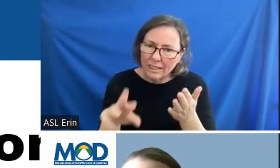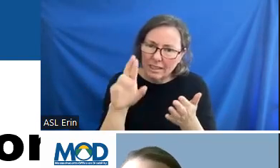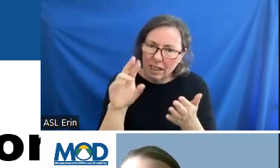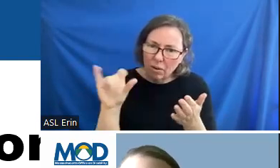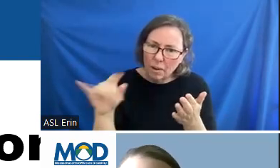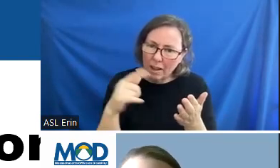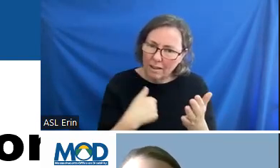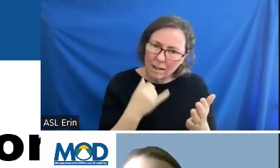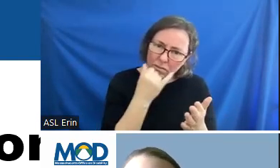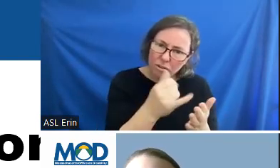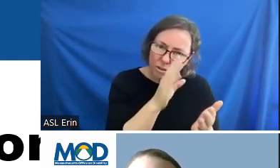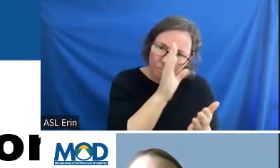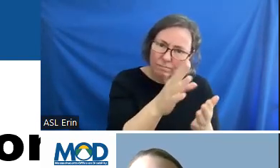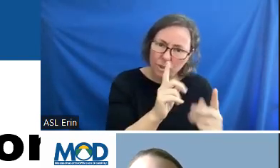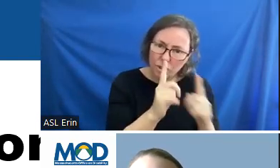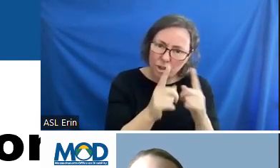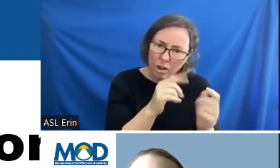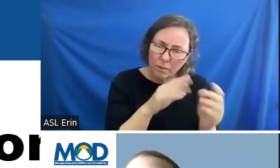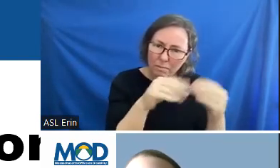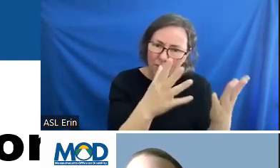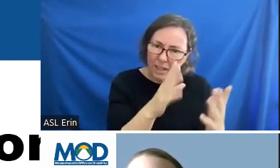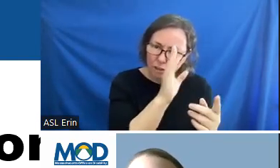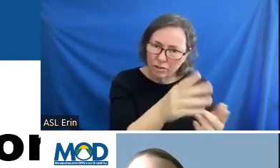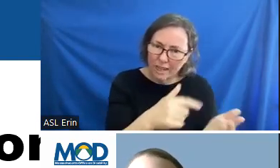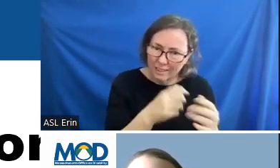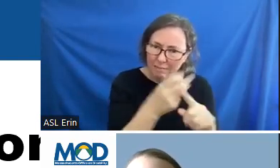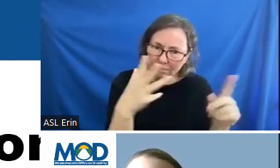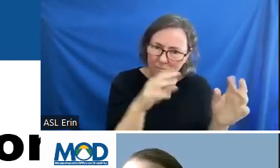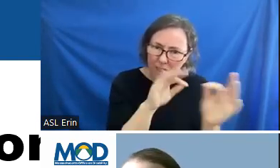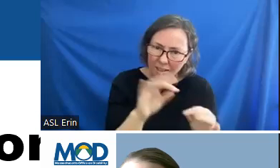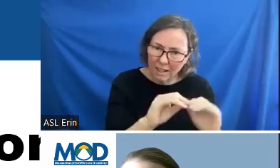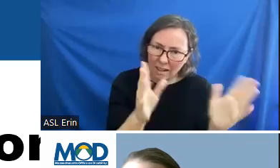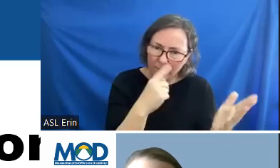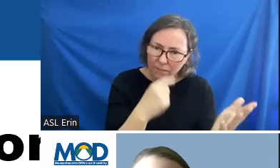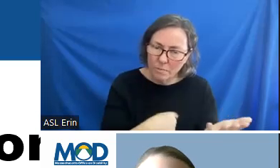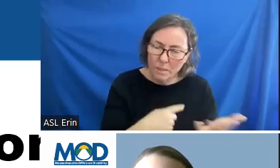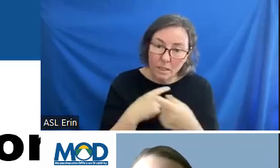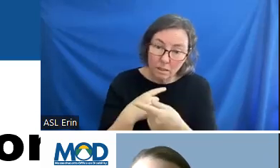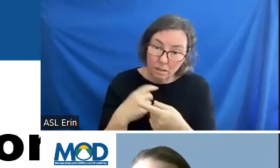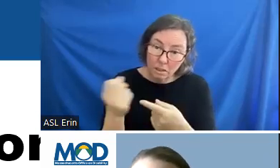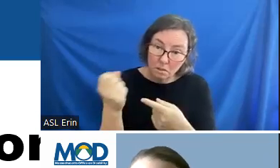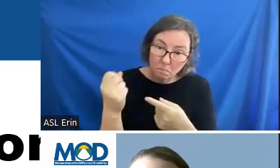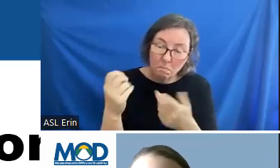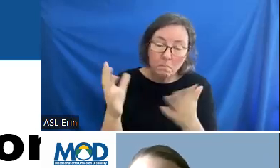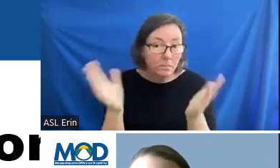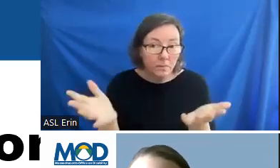Sometimes that can be really helpful. Often times just to be realistic,